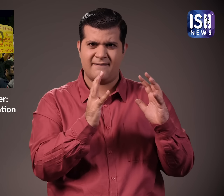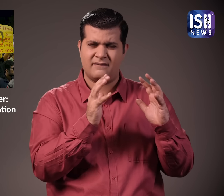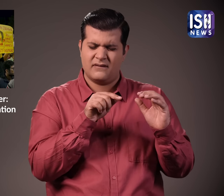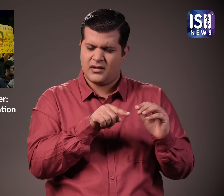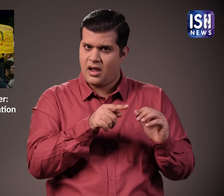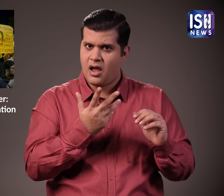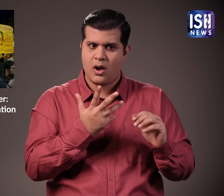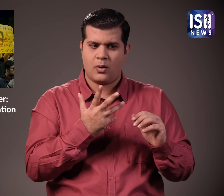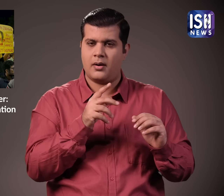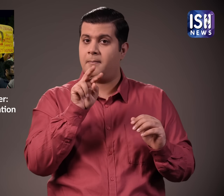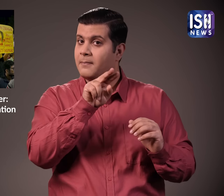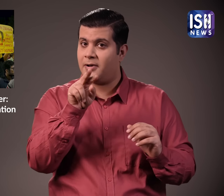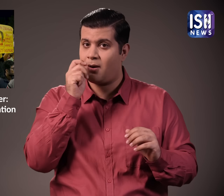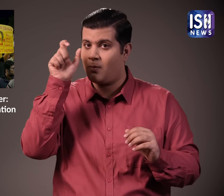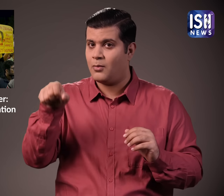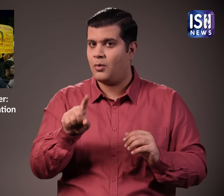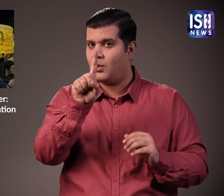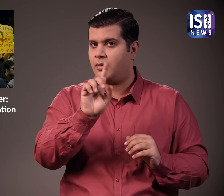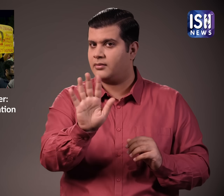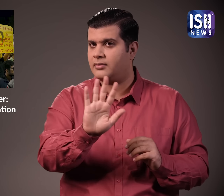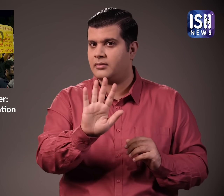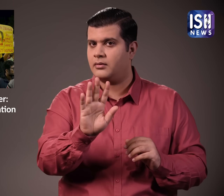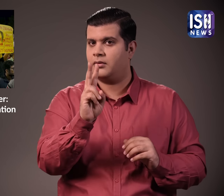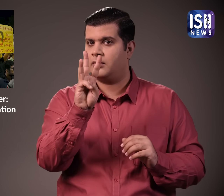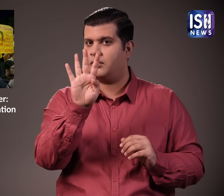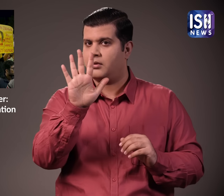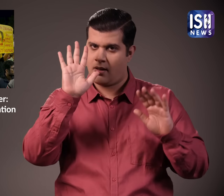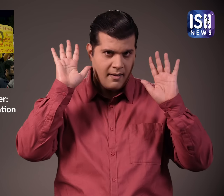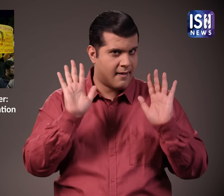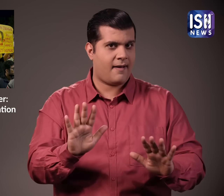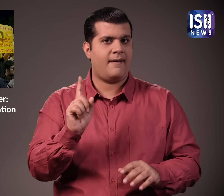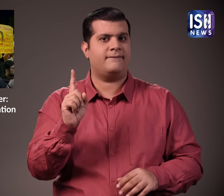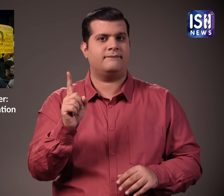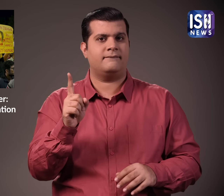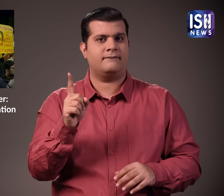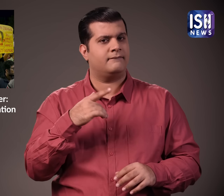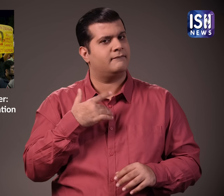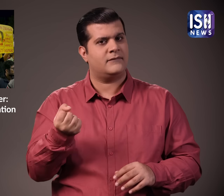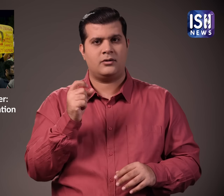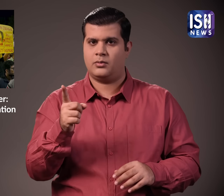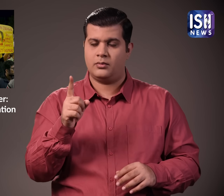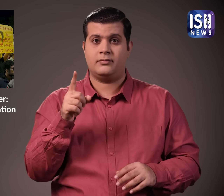This semen was a lot. And it did not belong to one person. It proved that multiple